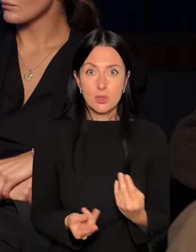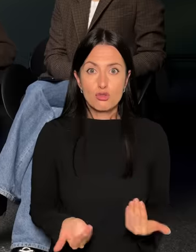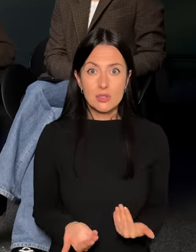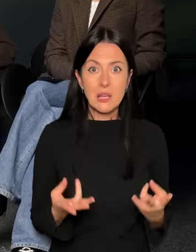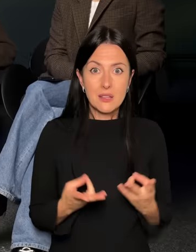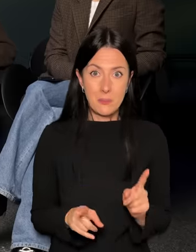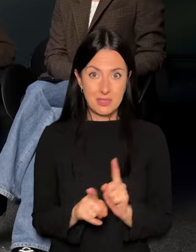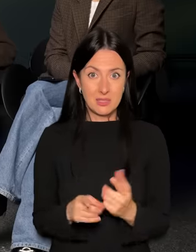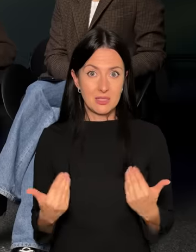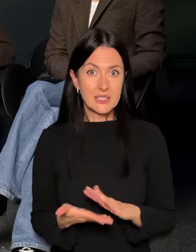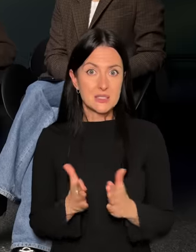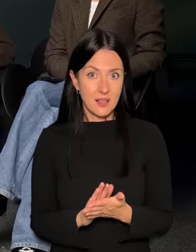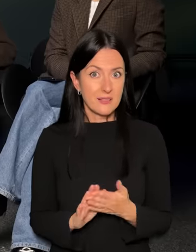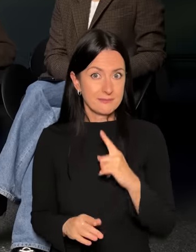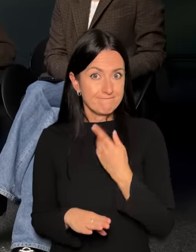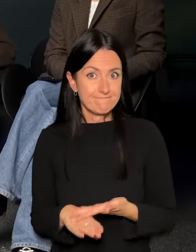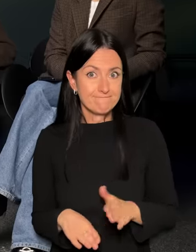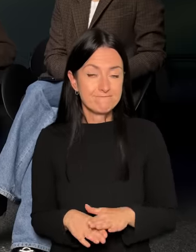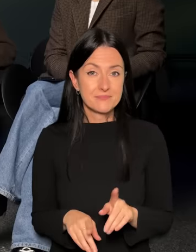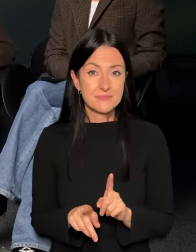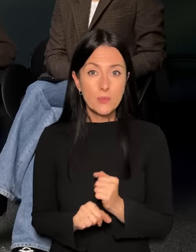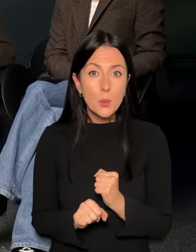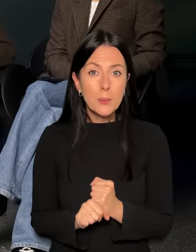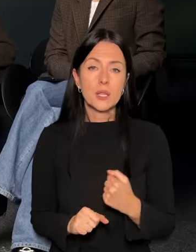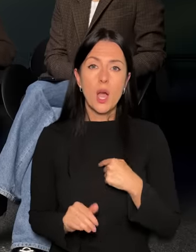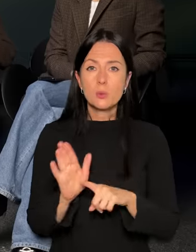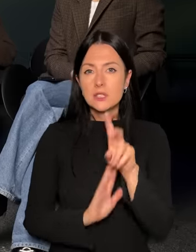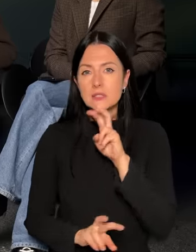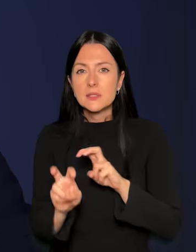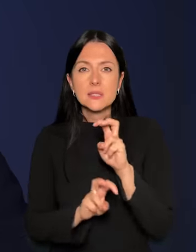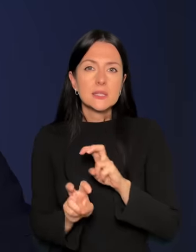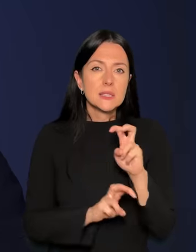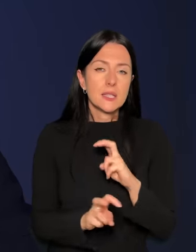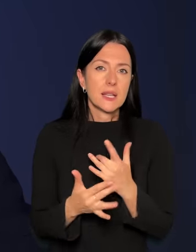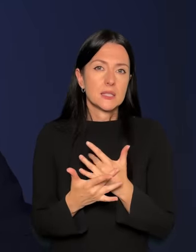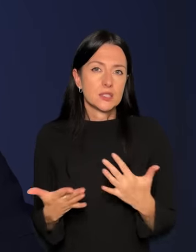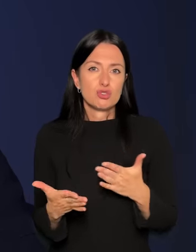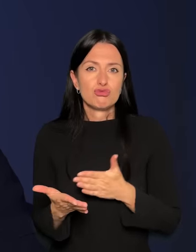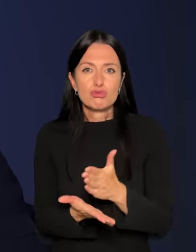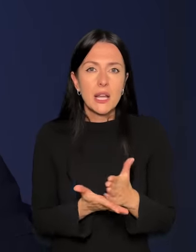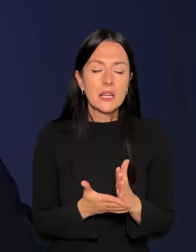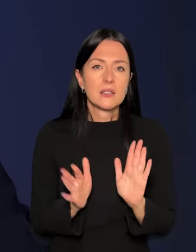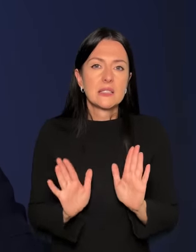In such a condition, it's significantly more challenging to do that. So, I started looking for different options. That's when, so to speak,